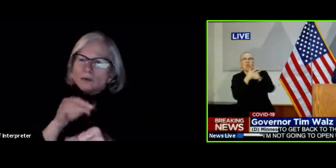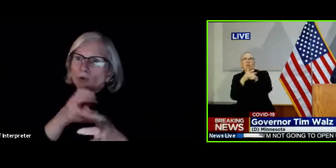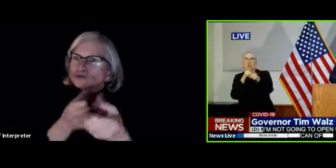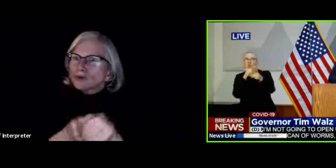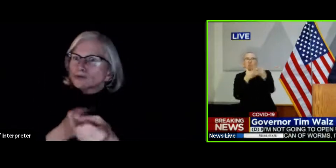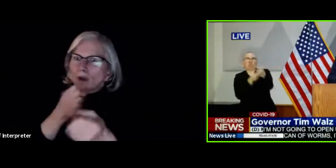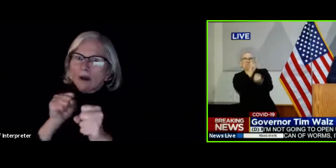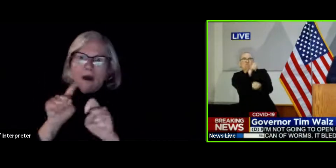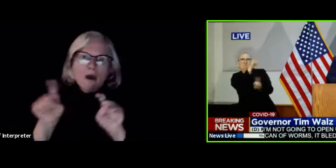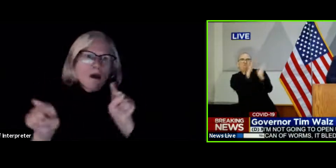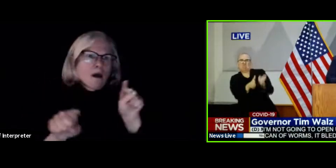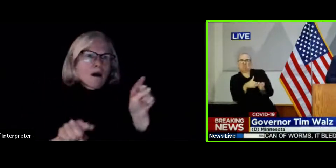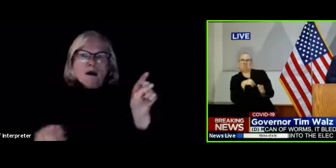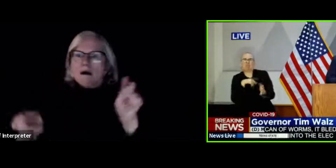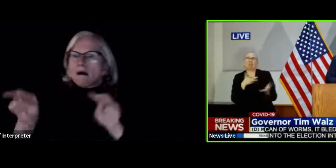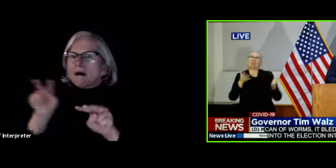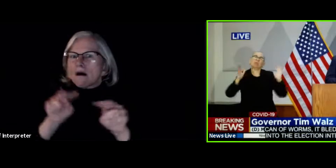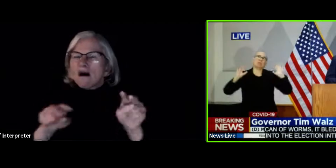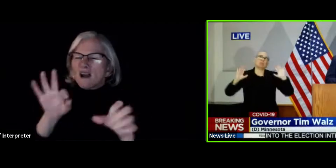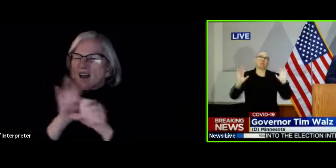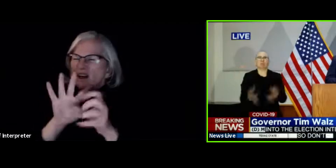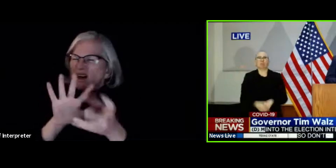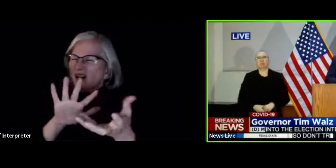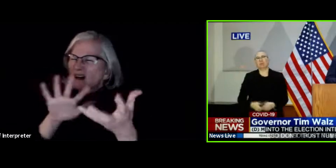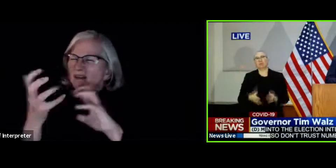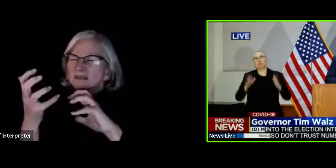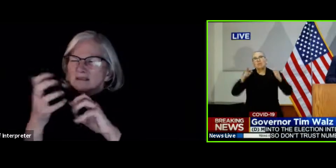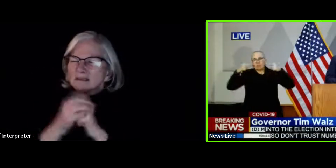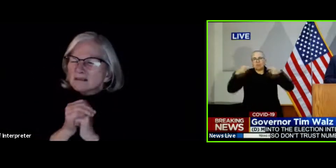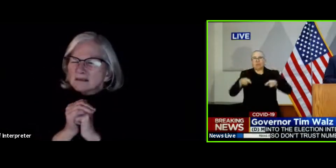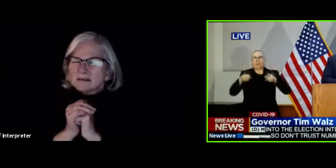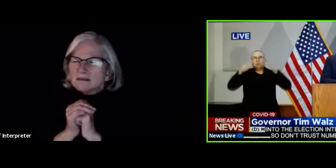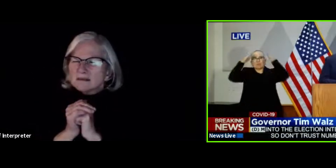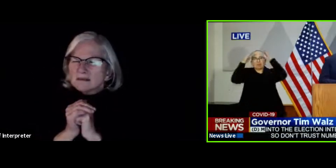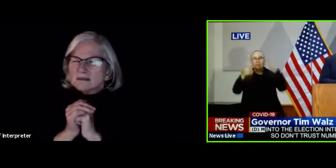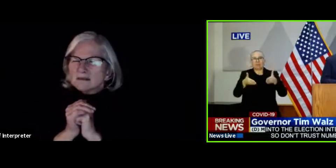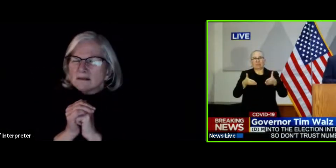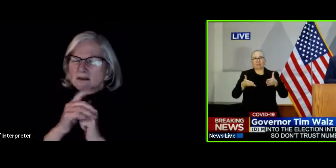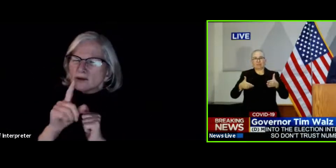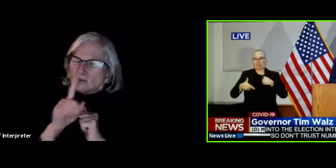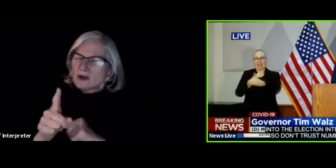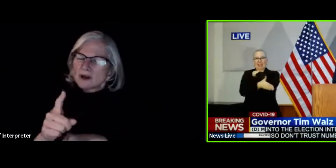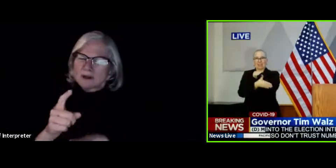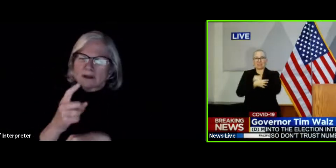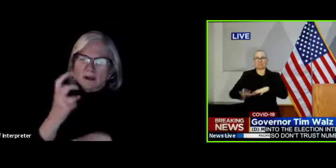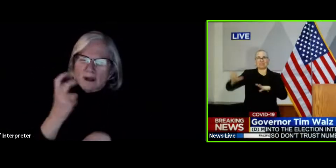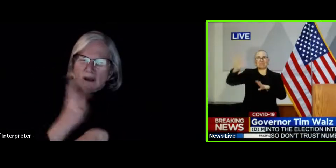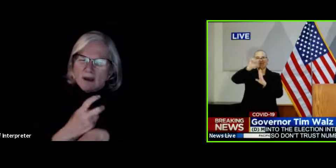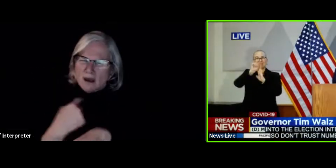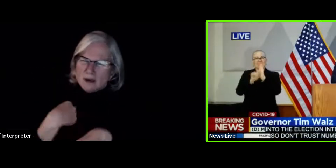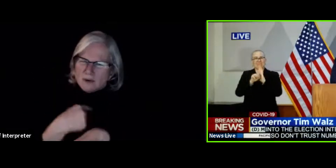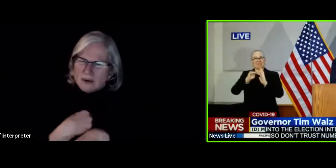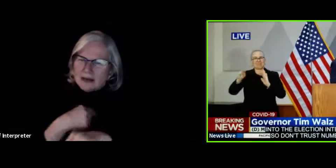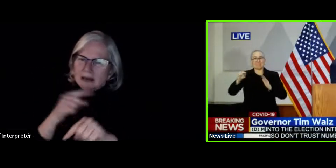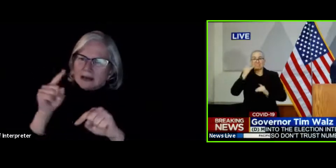IT'S VERY HARD TO OPERATES A CIVIL SOCIETY IN A DEMOCRACY IF WE CAN'T AT LEAST AGREE ON THE THOUGHT OF WHERE WE'RE ALL THE.